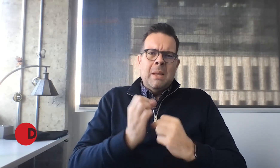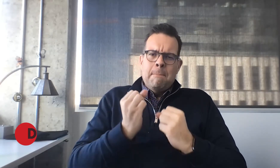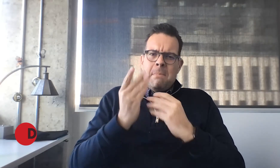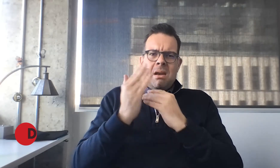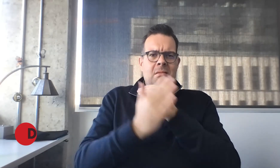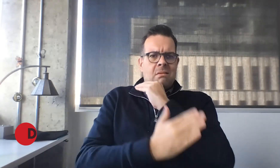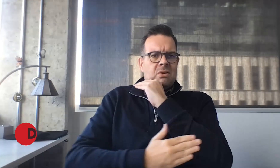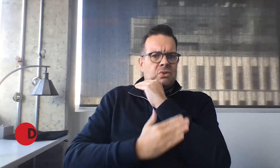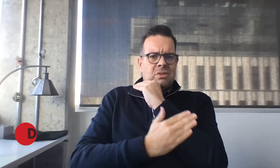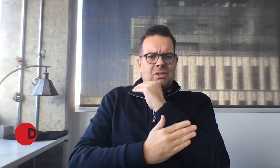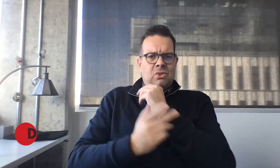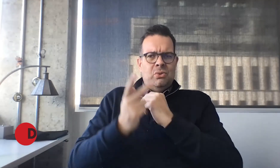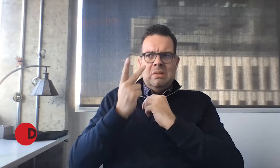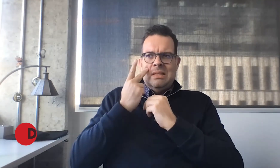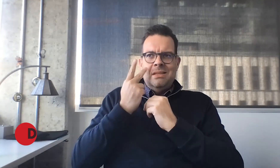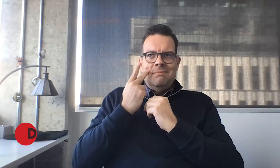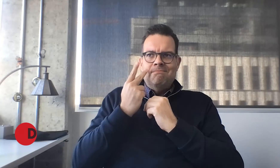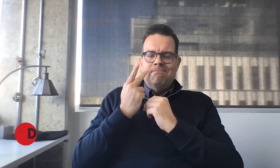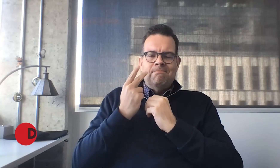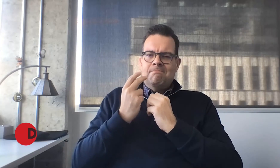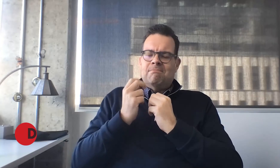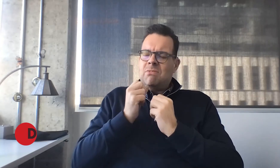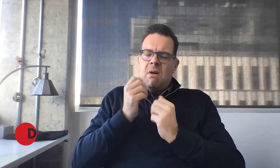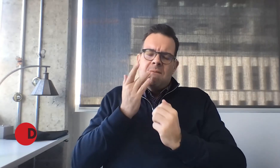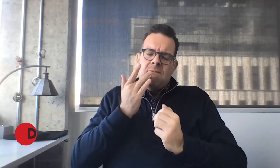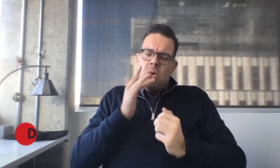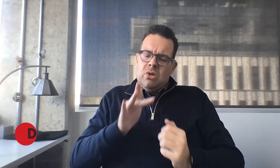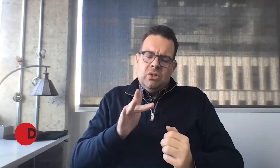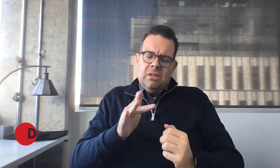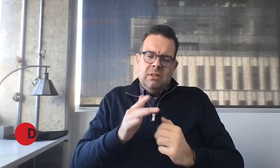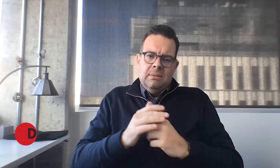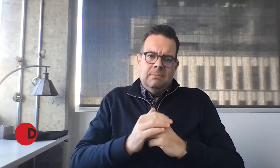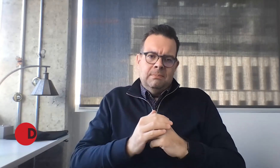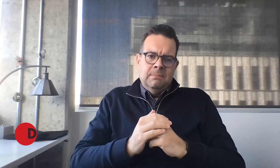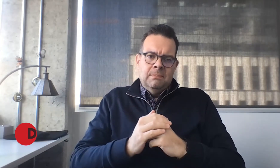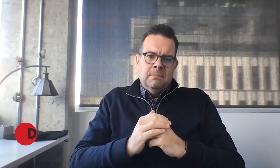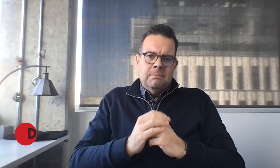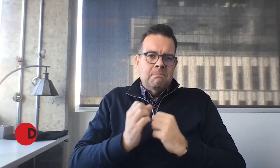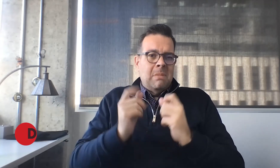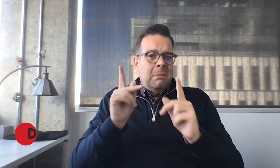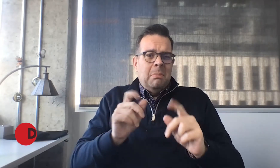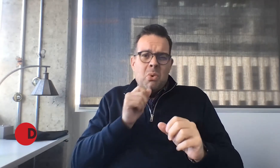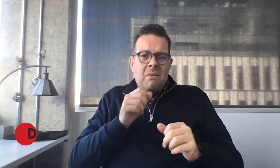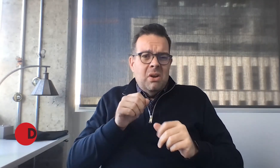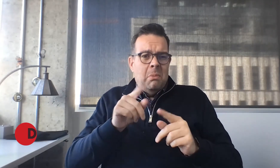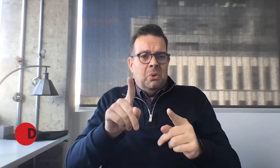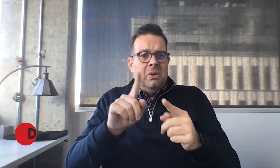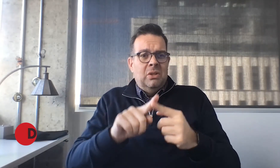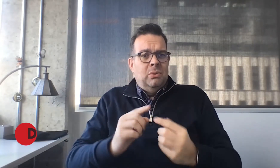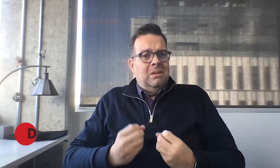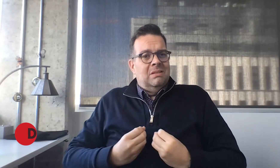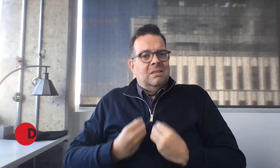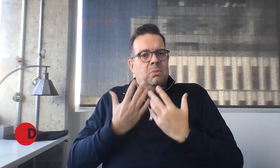In many countries, you see, unfortunately many people do not have the opportunity